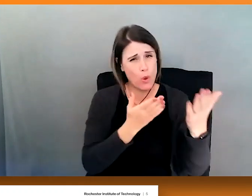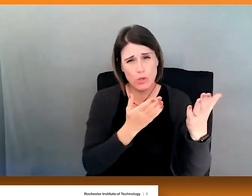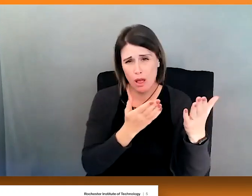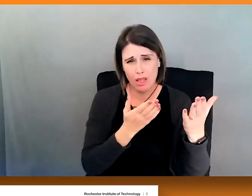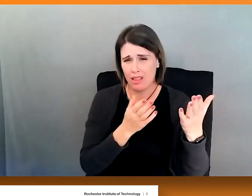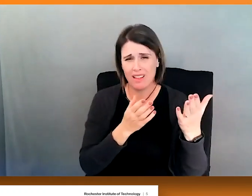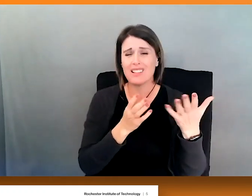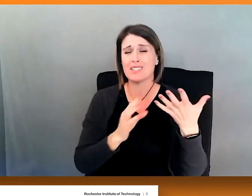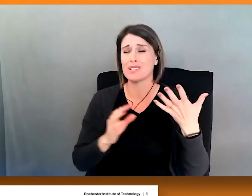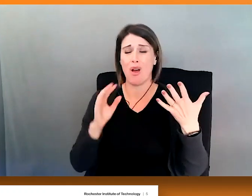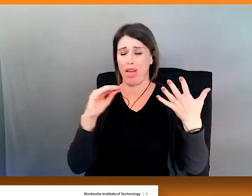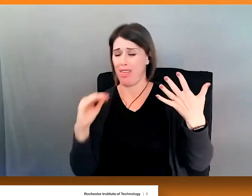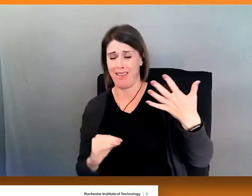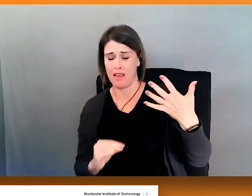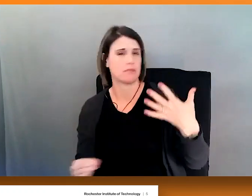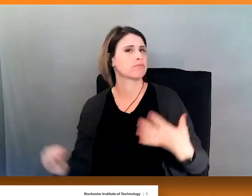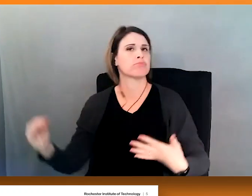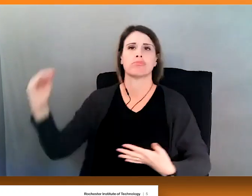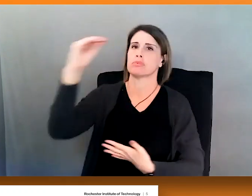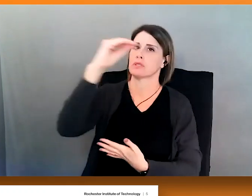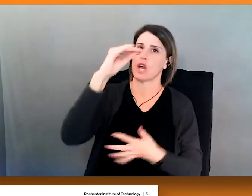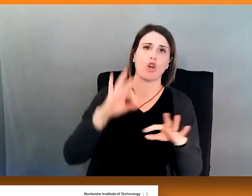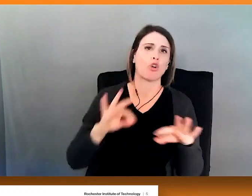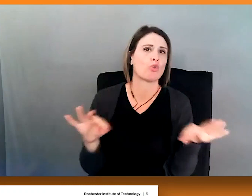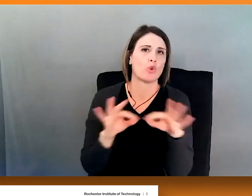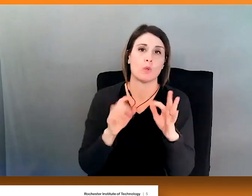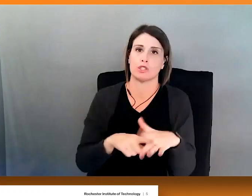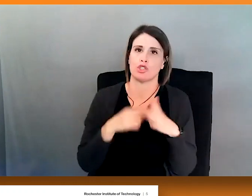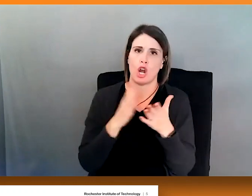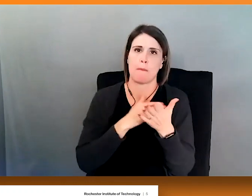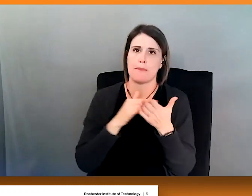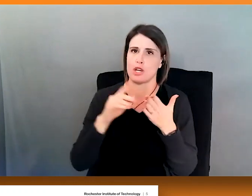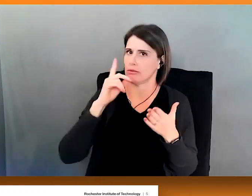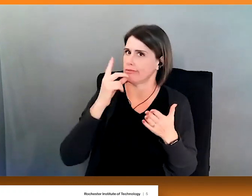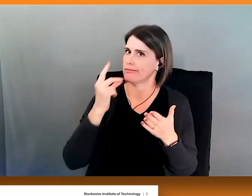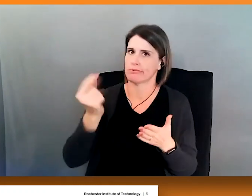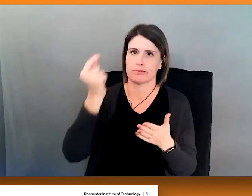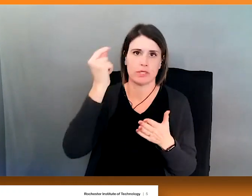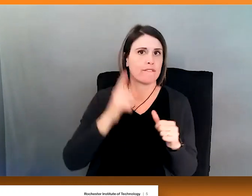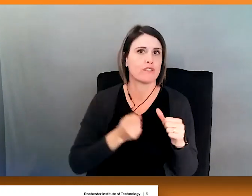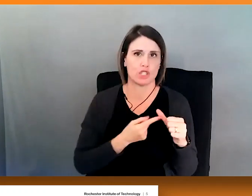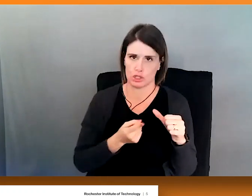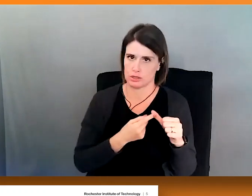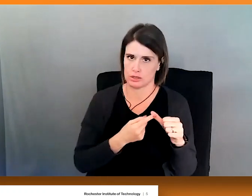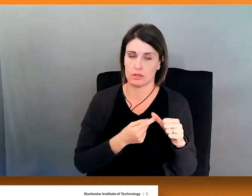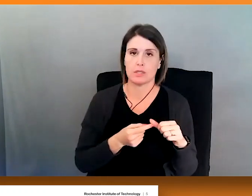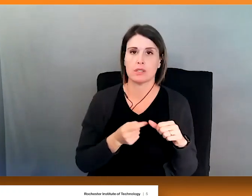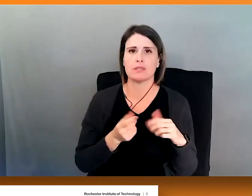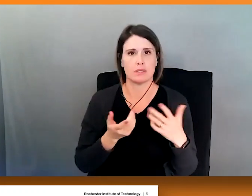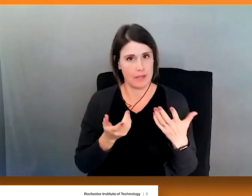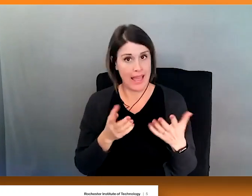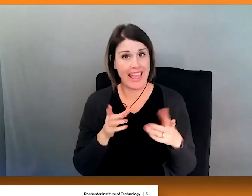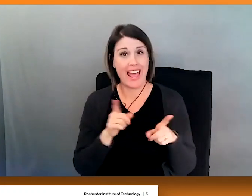So it is crucial to start your budget right away. And you also have to route an internal form